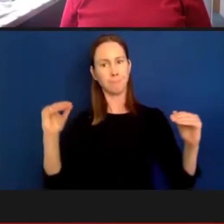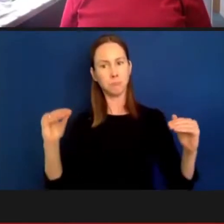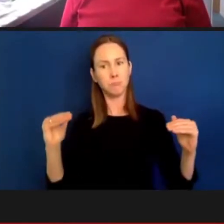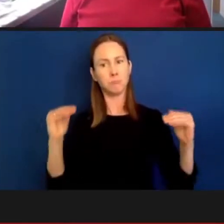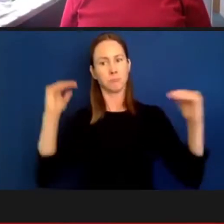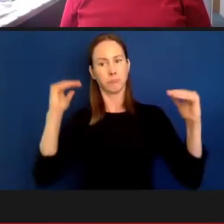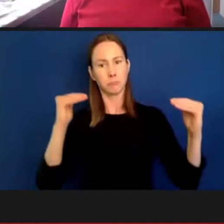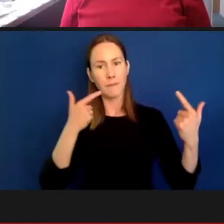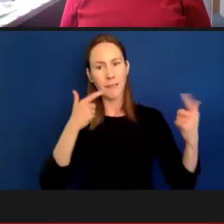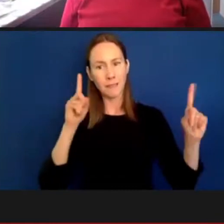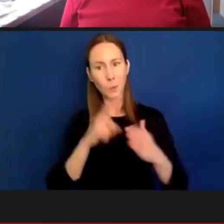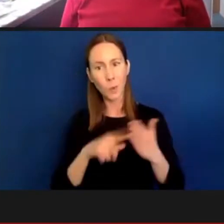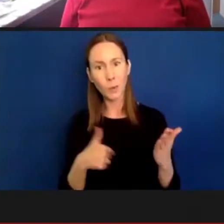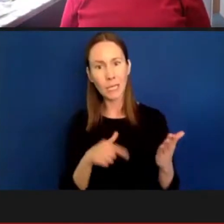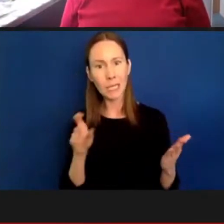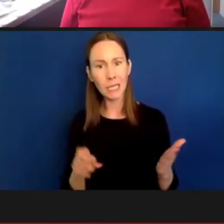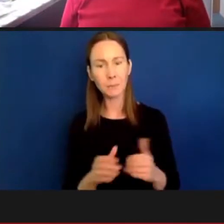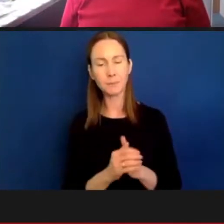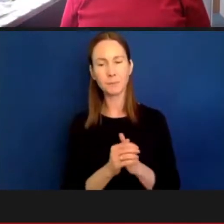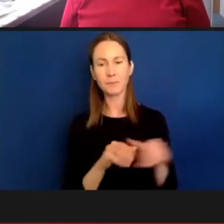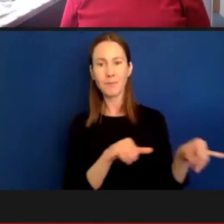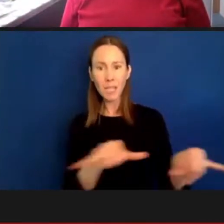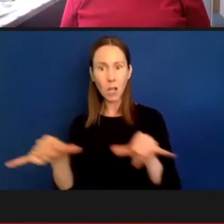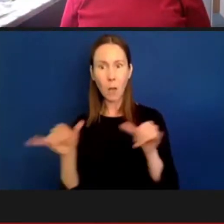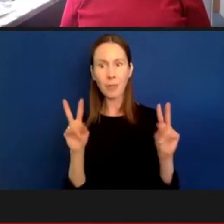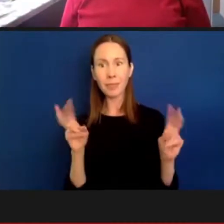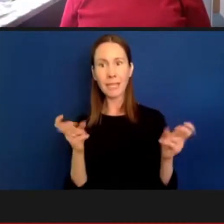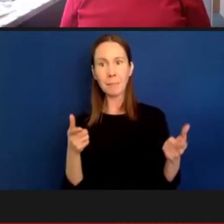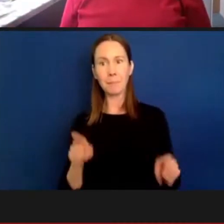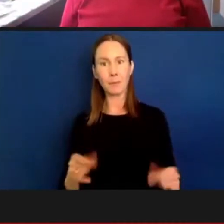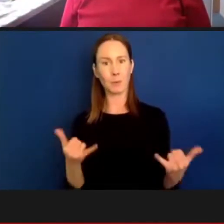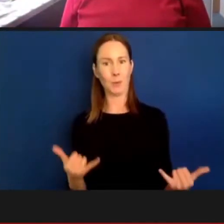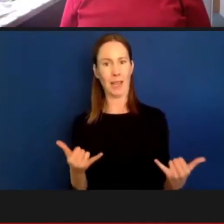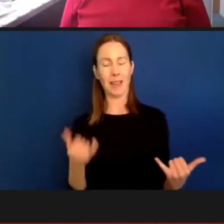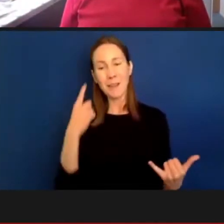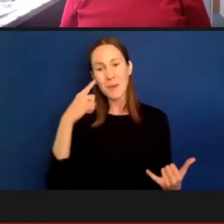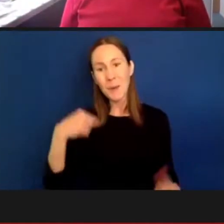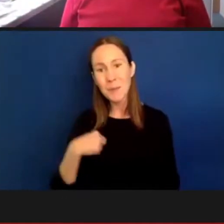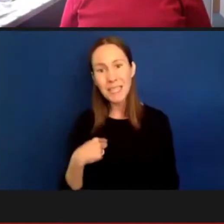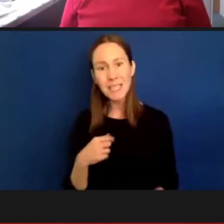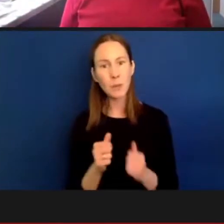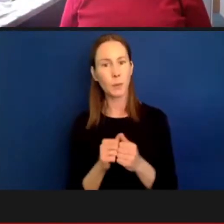A common theme today, for me, with the issue of stigma.